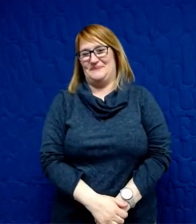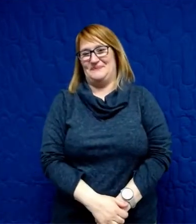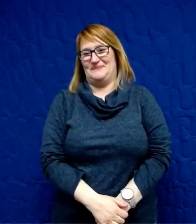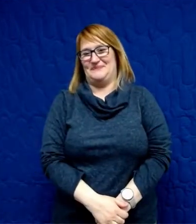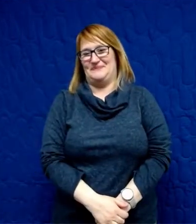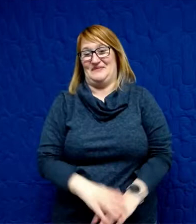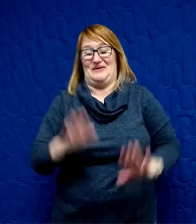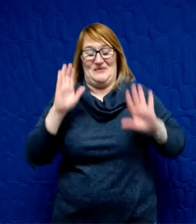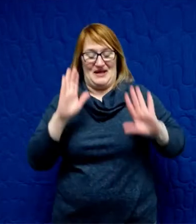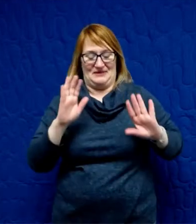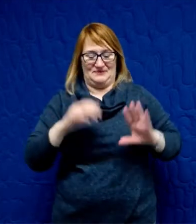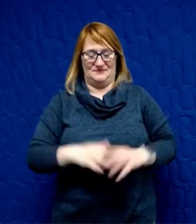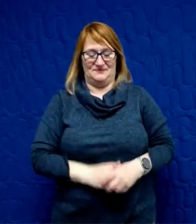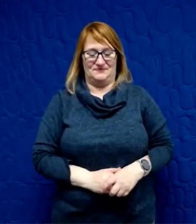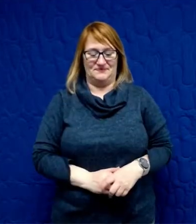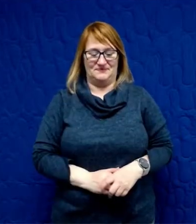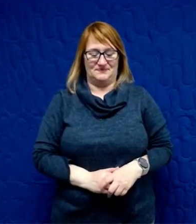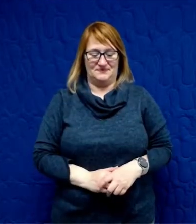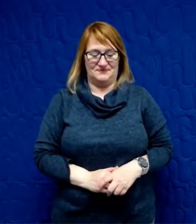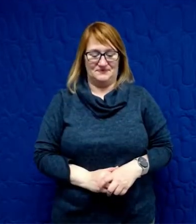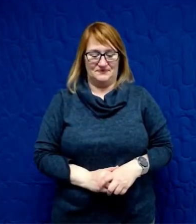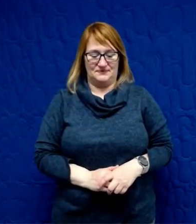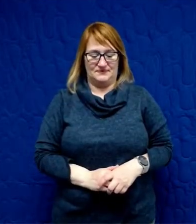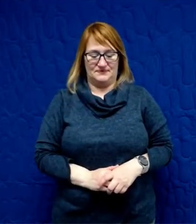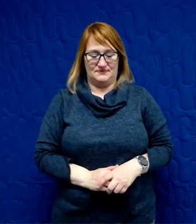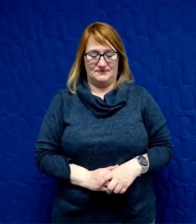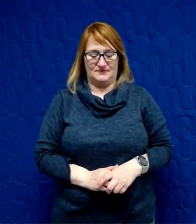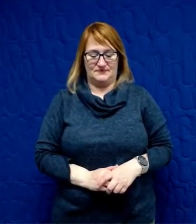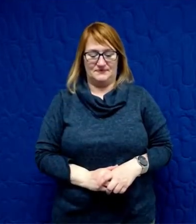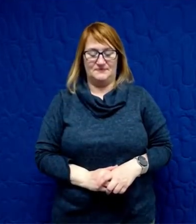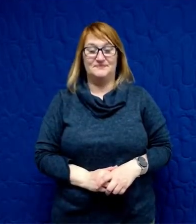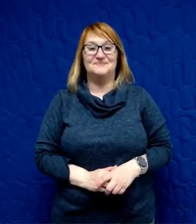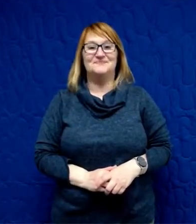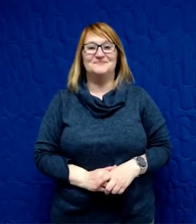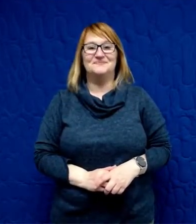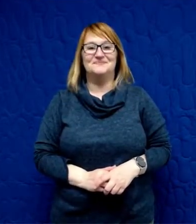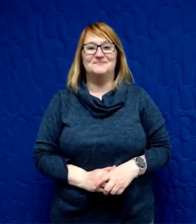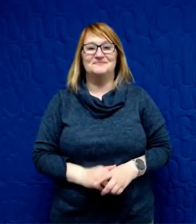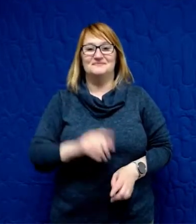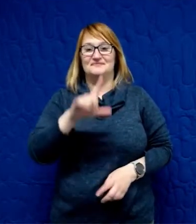Here it is. Oh goodness.